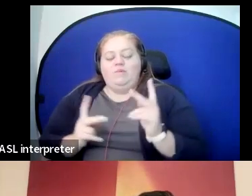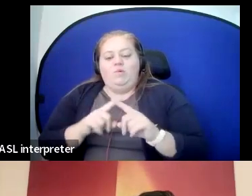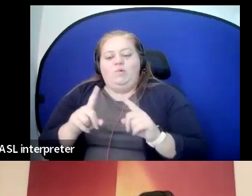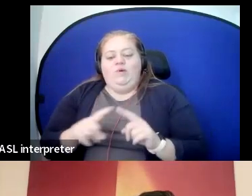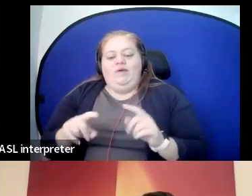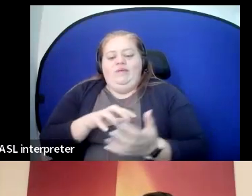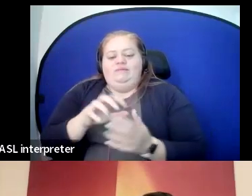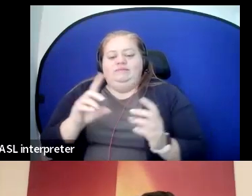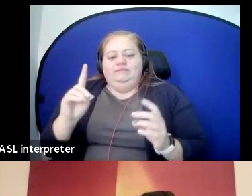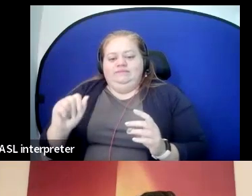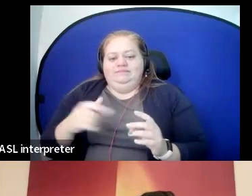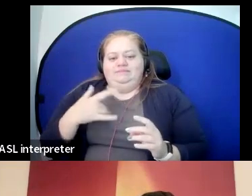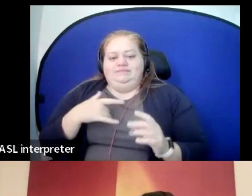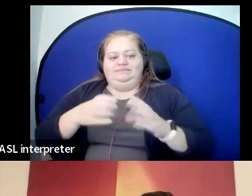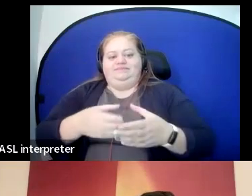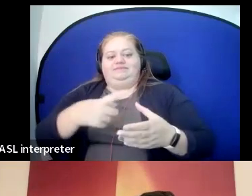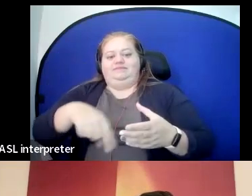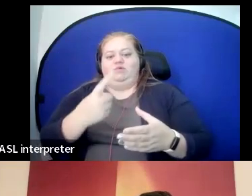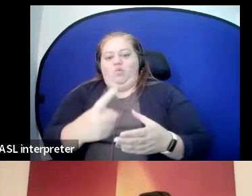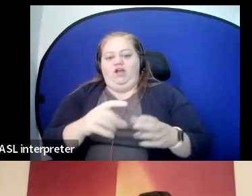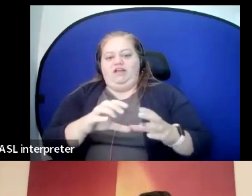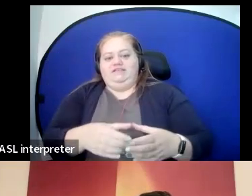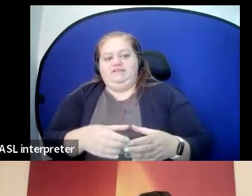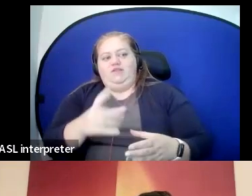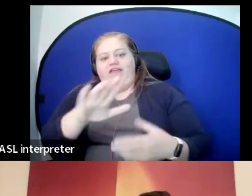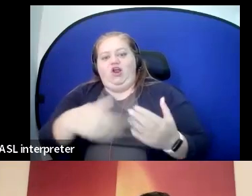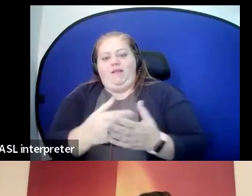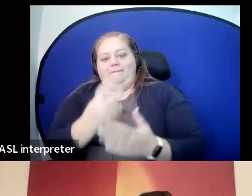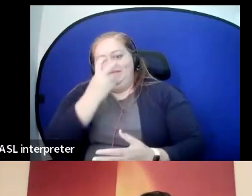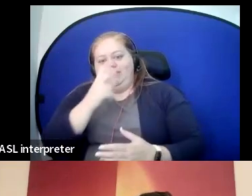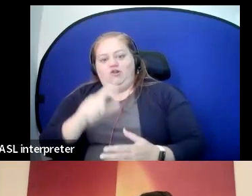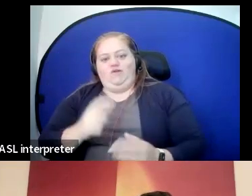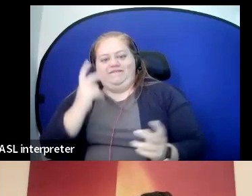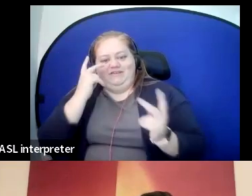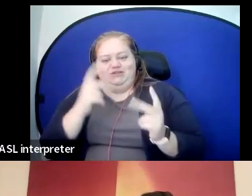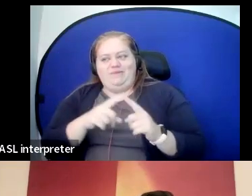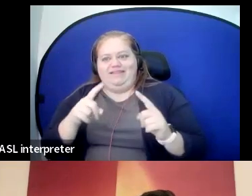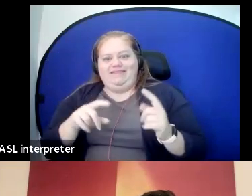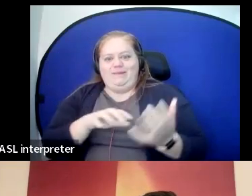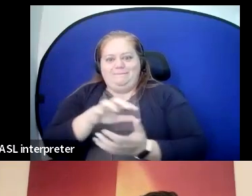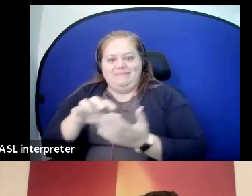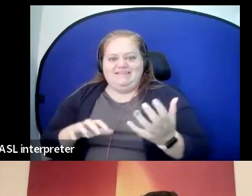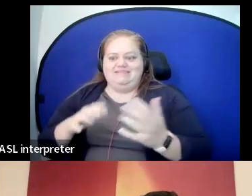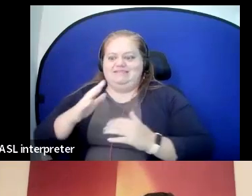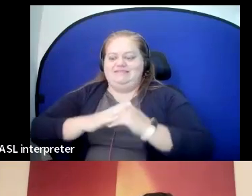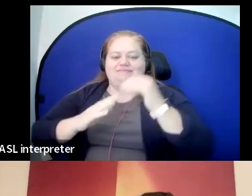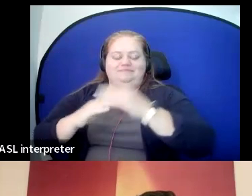as one cluster of users, but the variety is enormous. And it's like designing an interface to deal with some of that variety